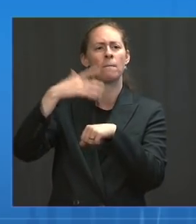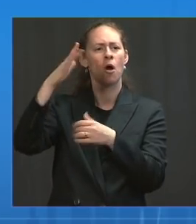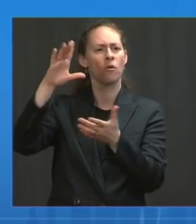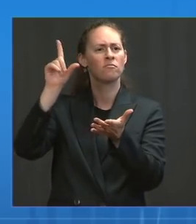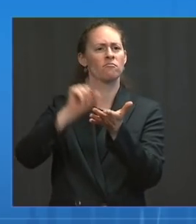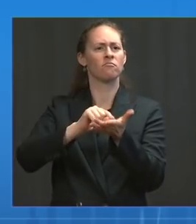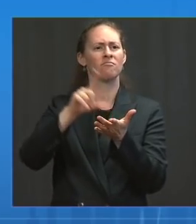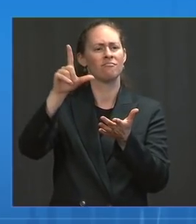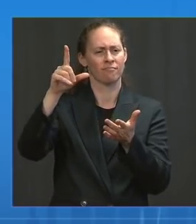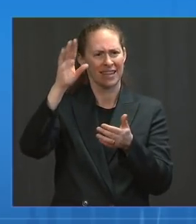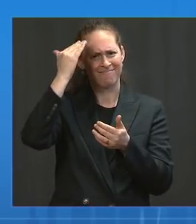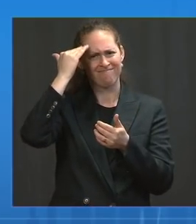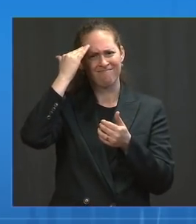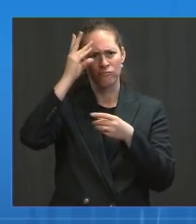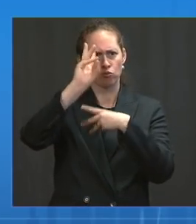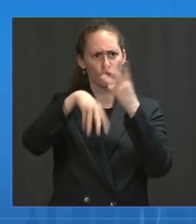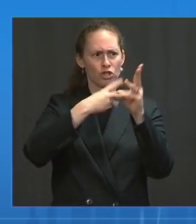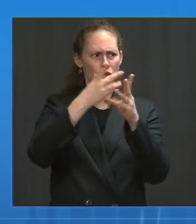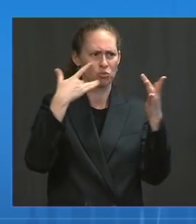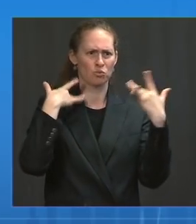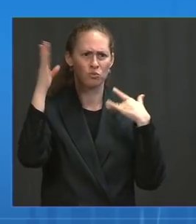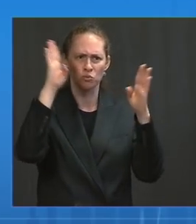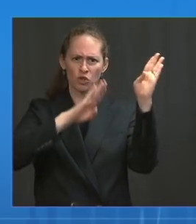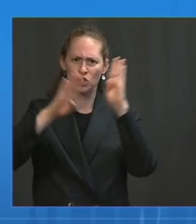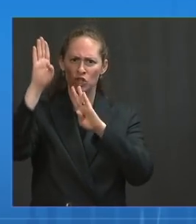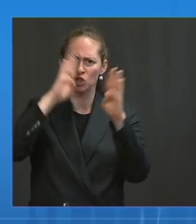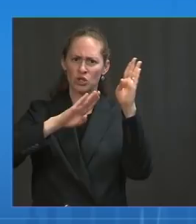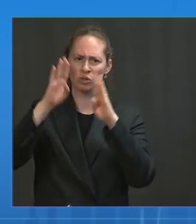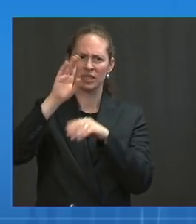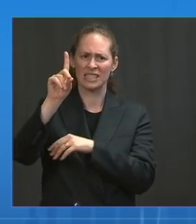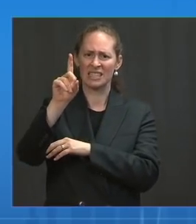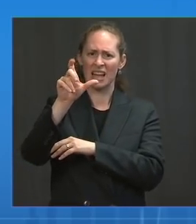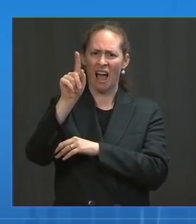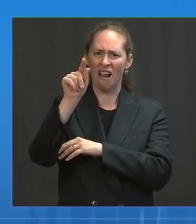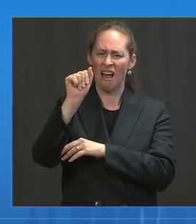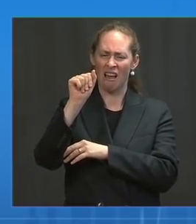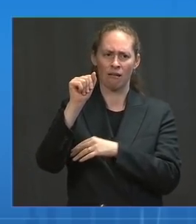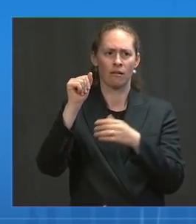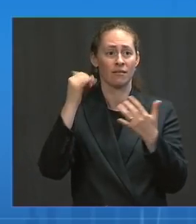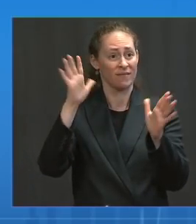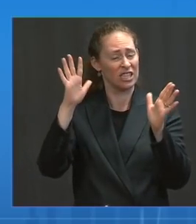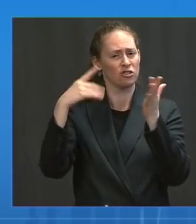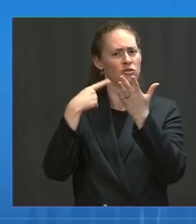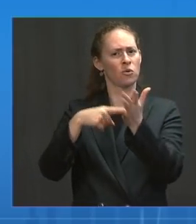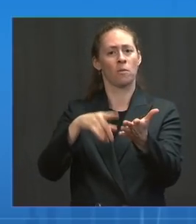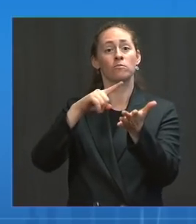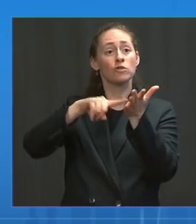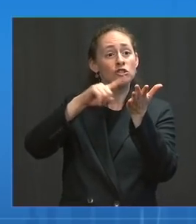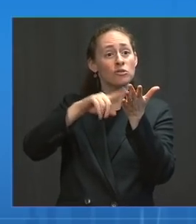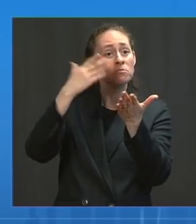about the Delta virus variant, but studies showed, as I've showed you on the previous four or five slides,